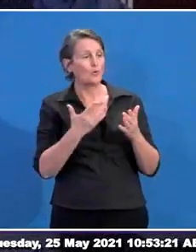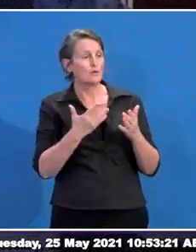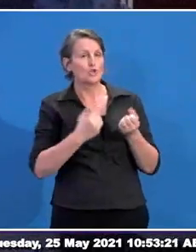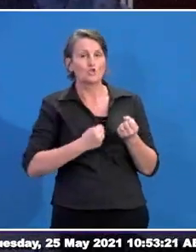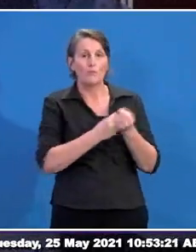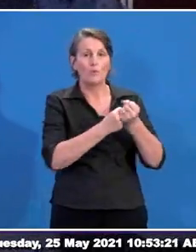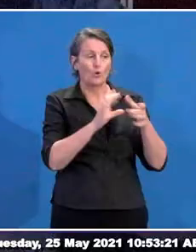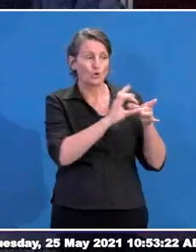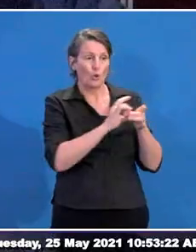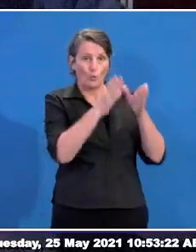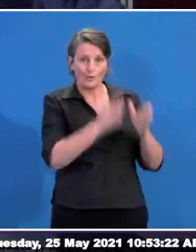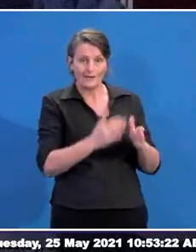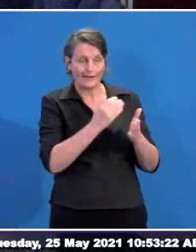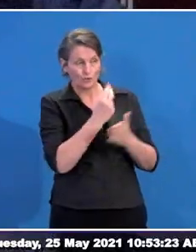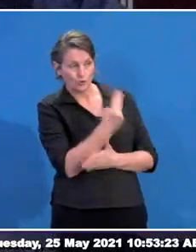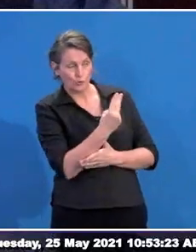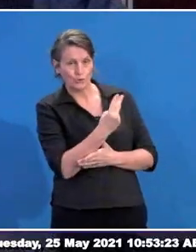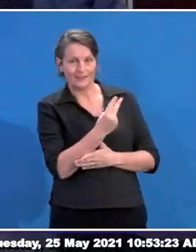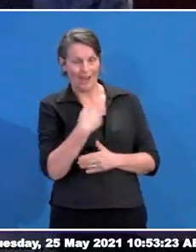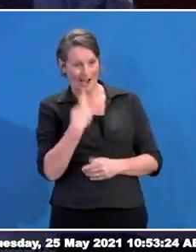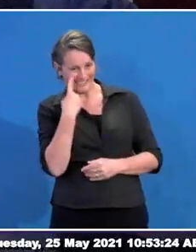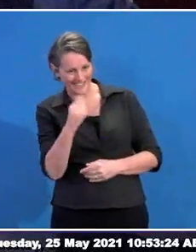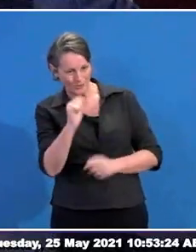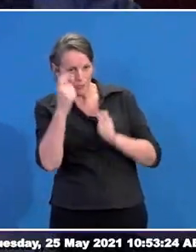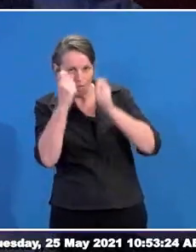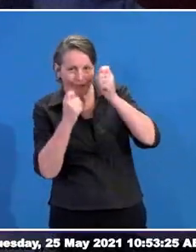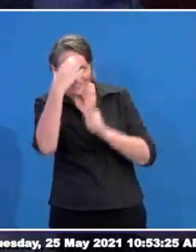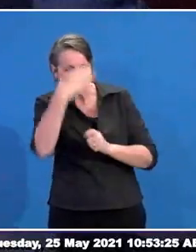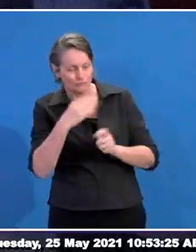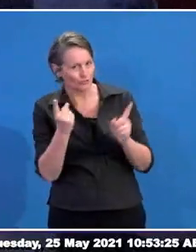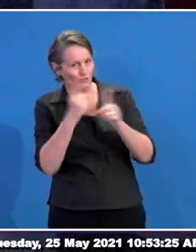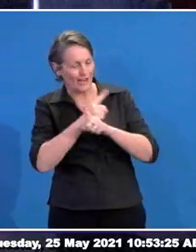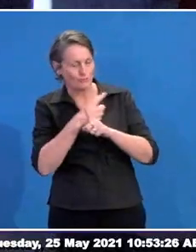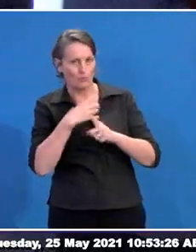And just your, even your facial expression changes when you talk about them.